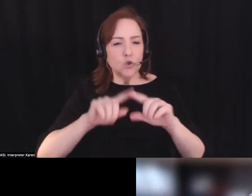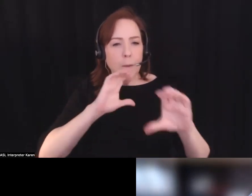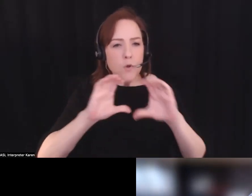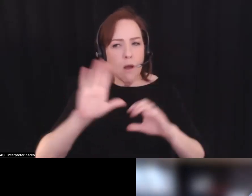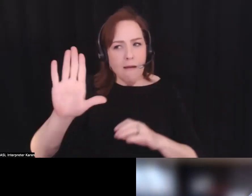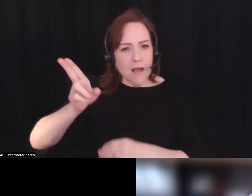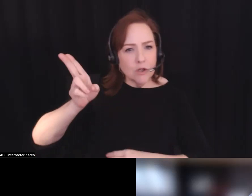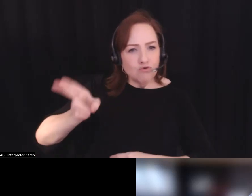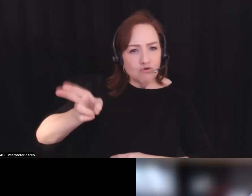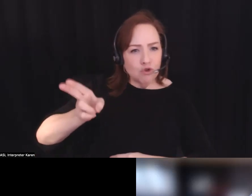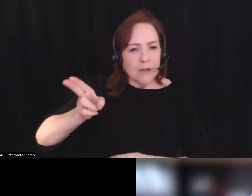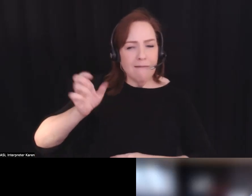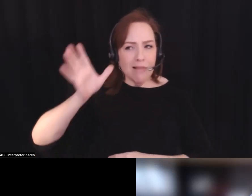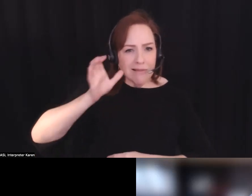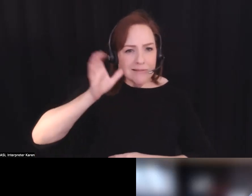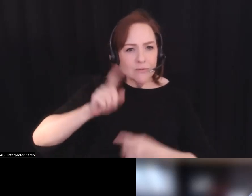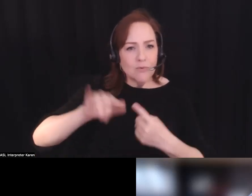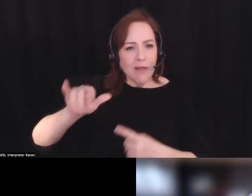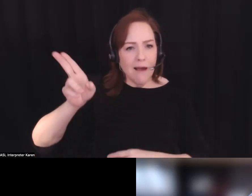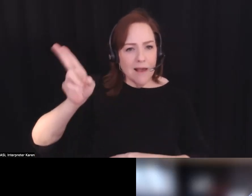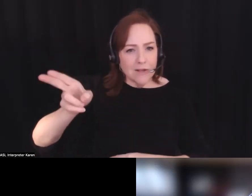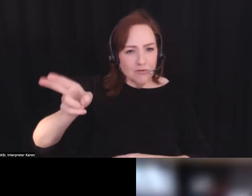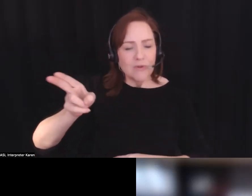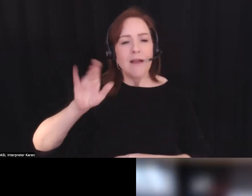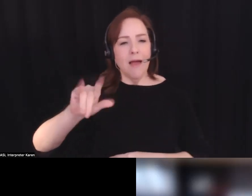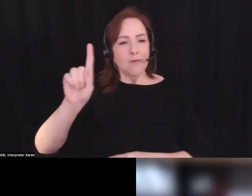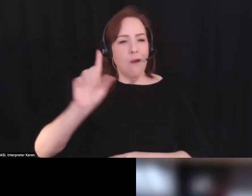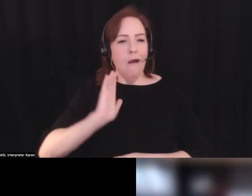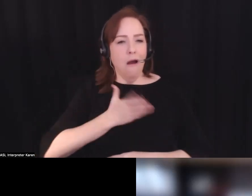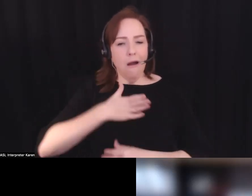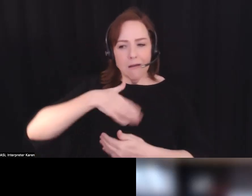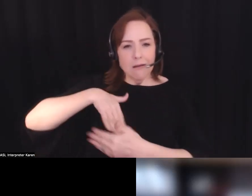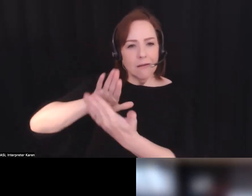to that history that's where medicine and our encounters begin and that is the most important